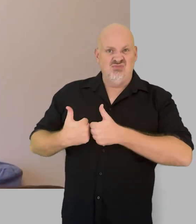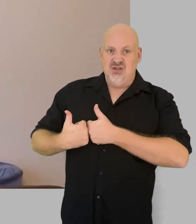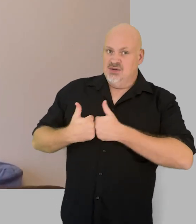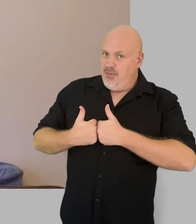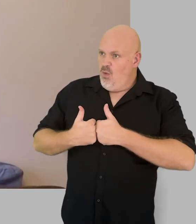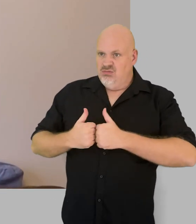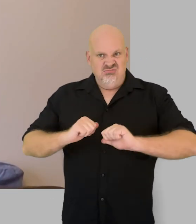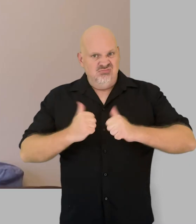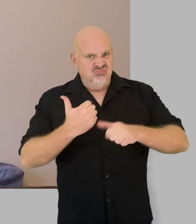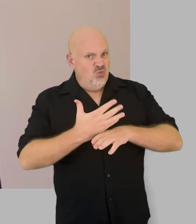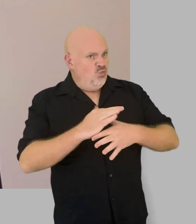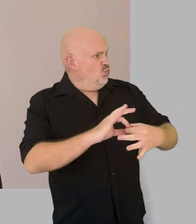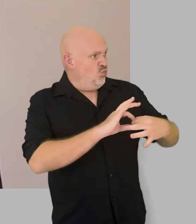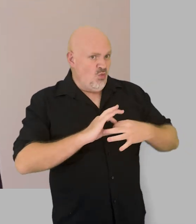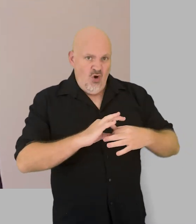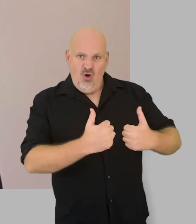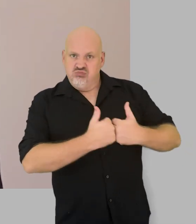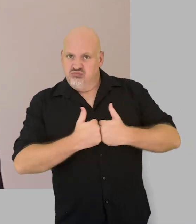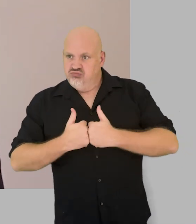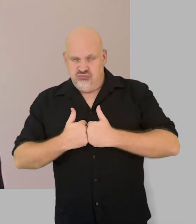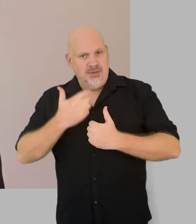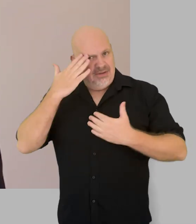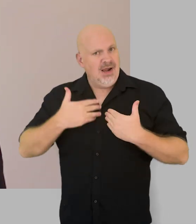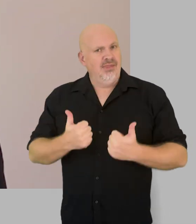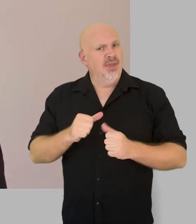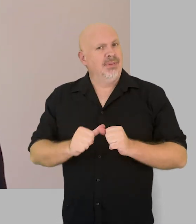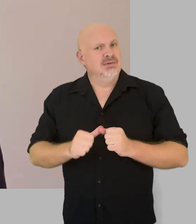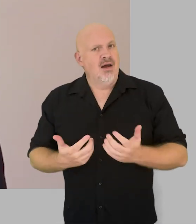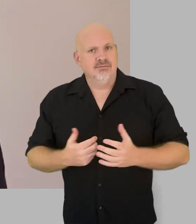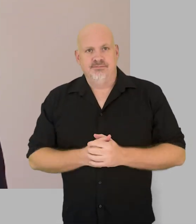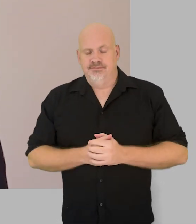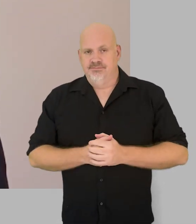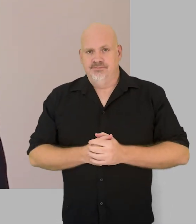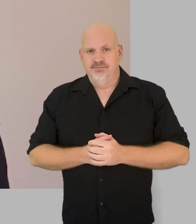and peer support. And we found that individual-level interventions weren't quite as important.